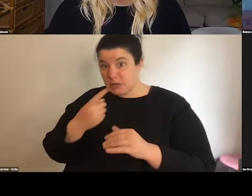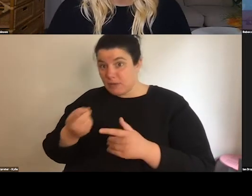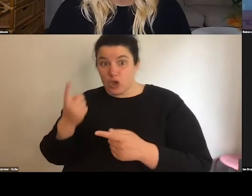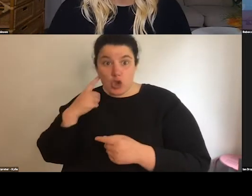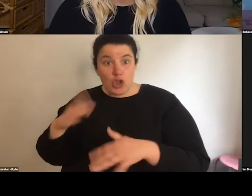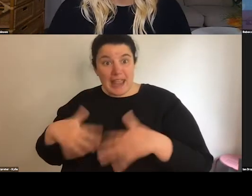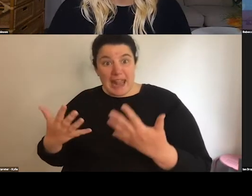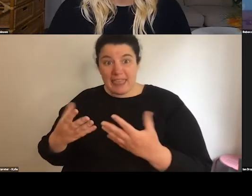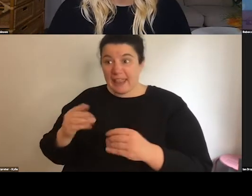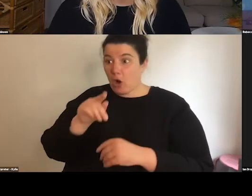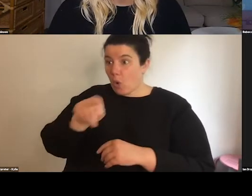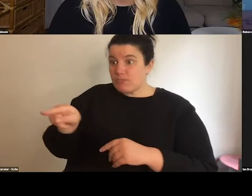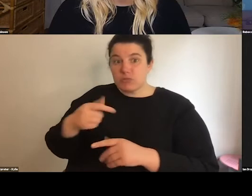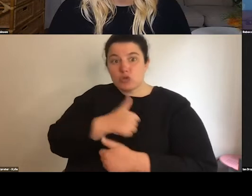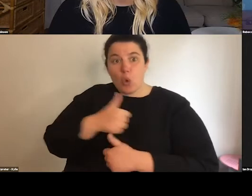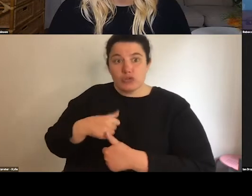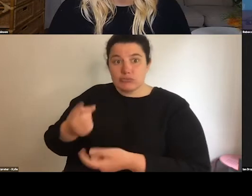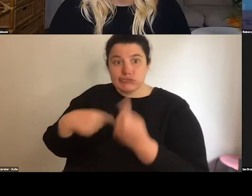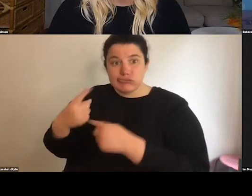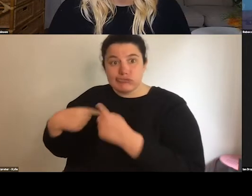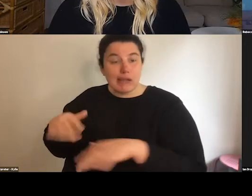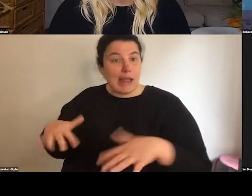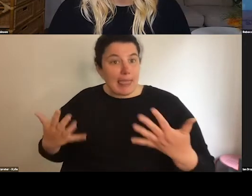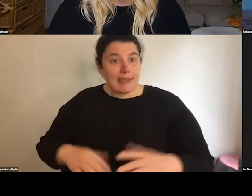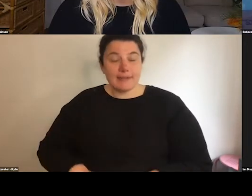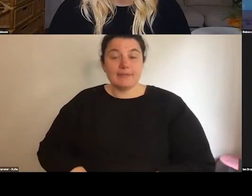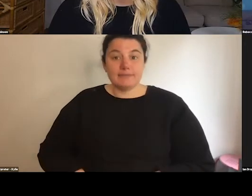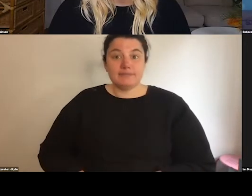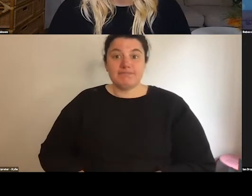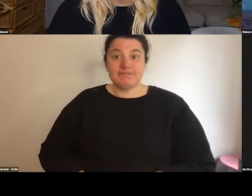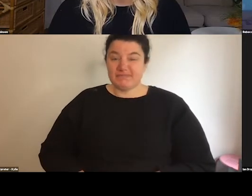from the soldiers themselves about that? Yeah, a lot use it. A lot use it.